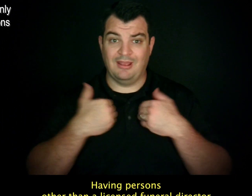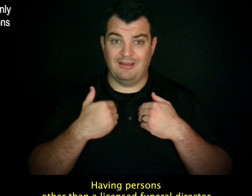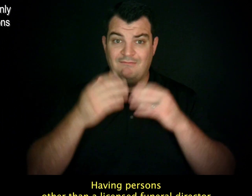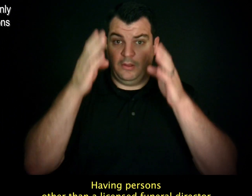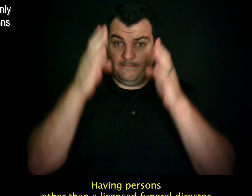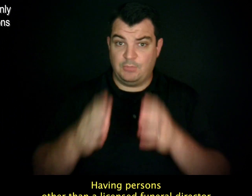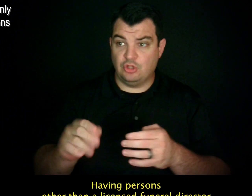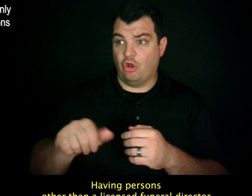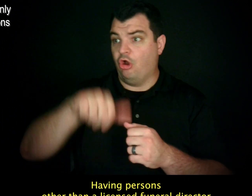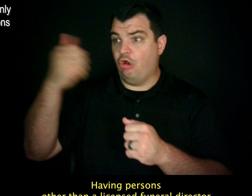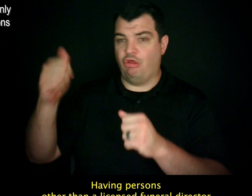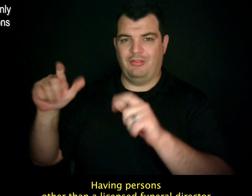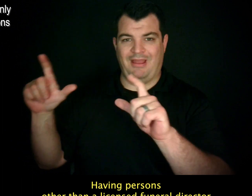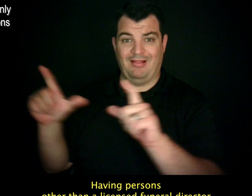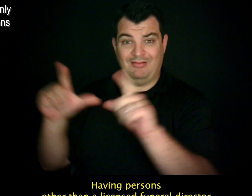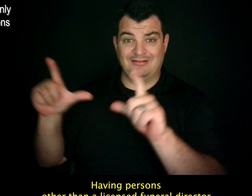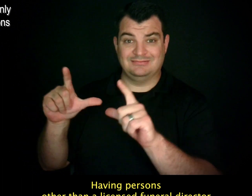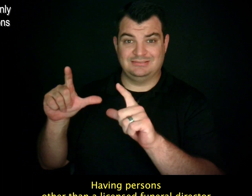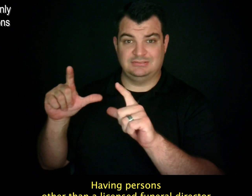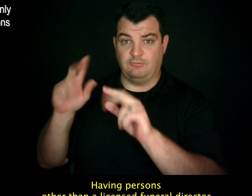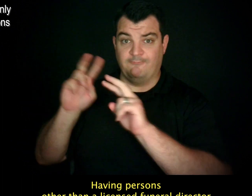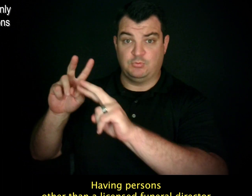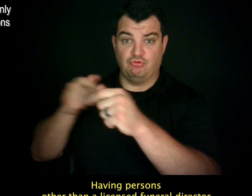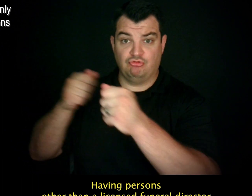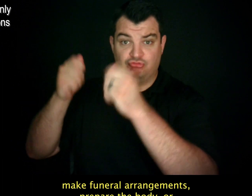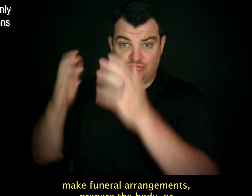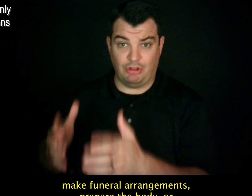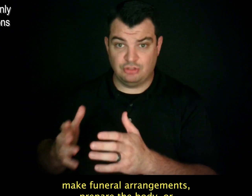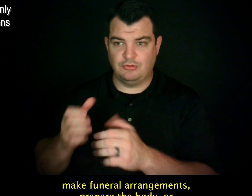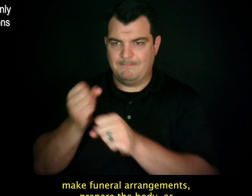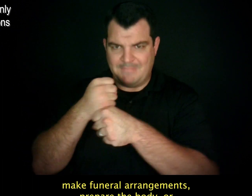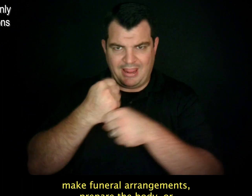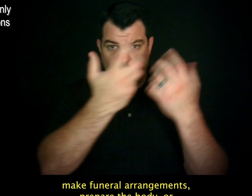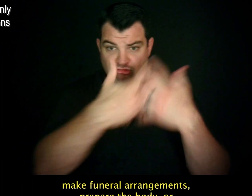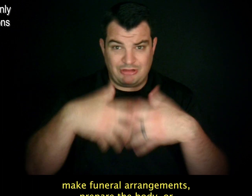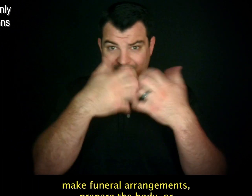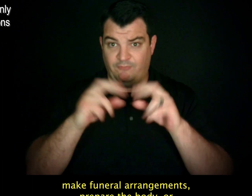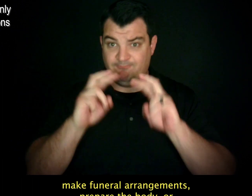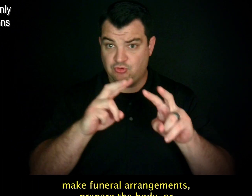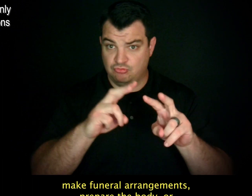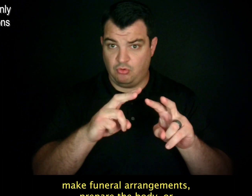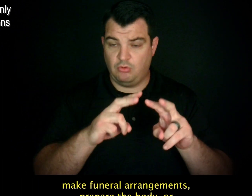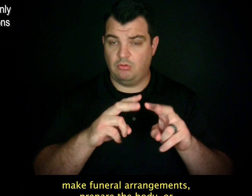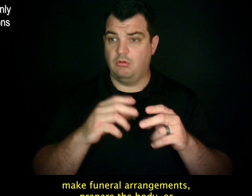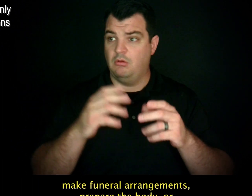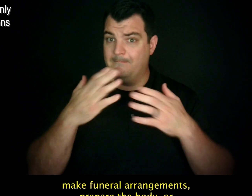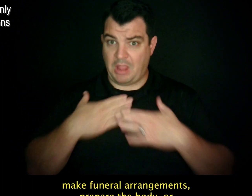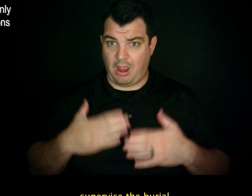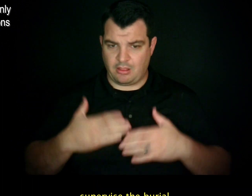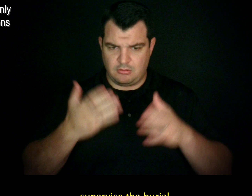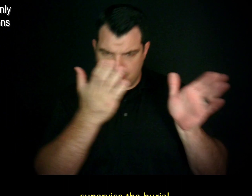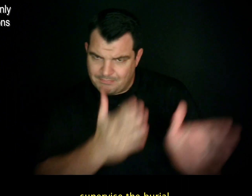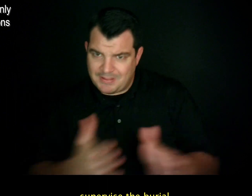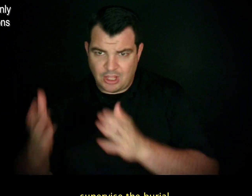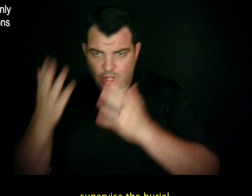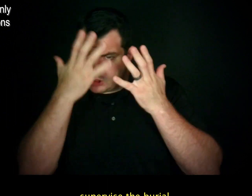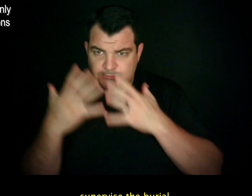Having persons other than a licensed funeral director make funeral arrangements, prepare the body, or supervise the burial.